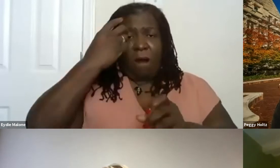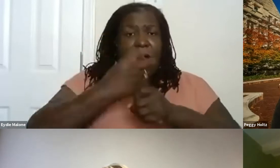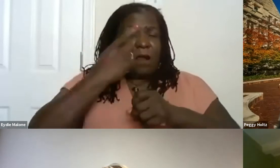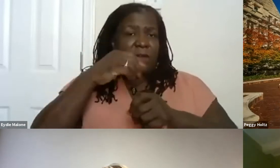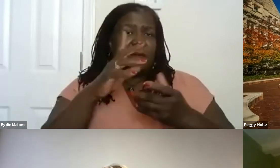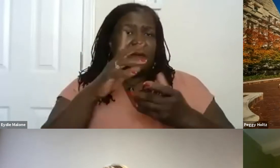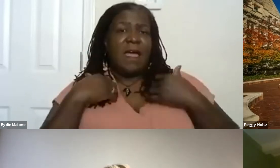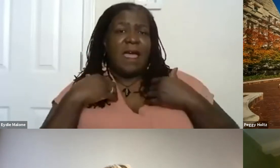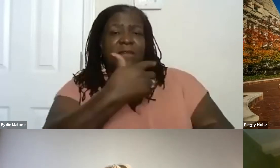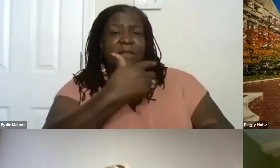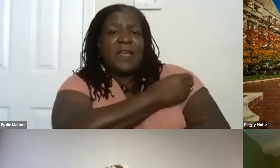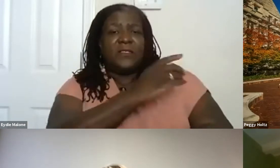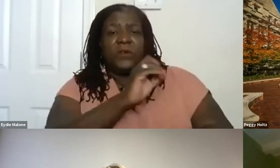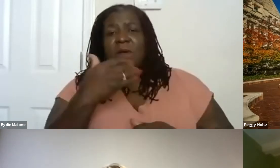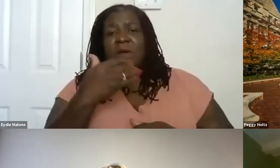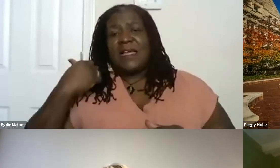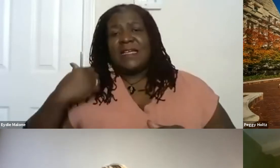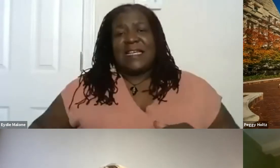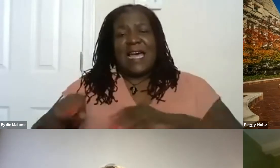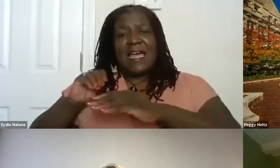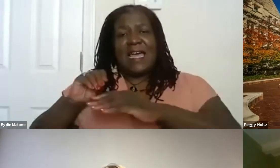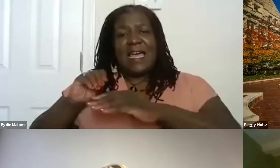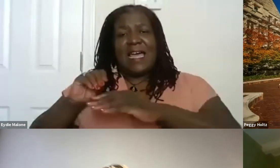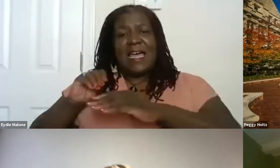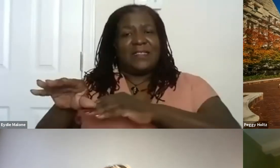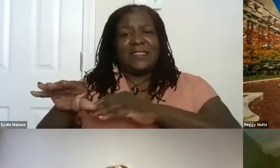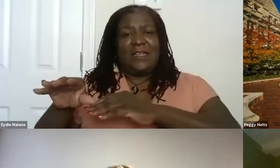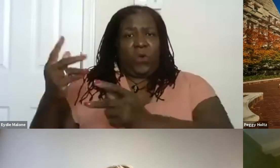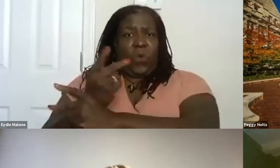effects outweighing the benefits. And I think you have to look at that. And the only way